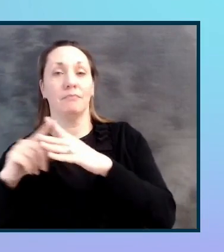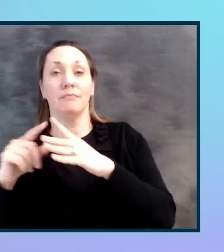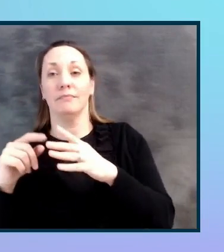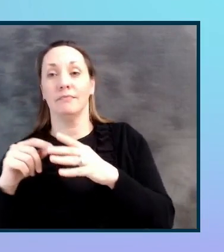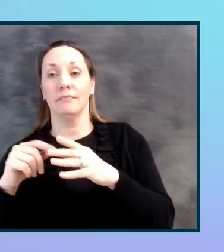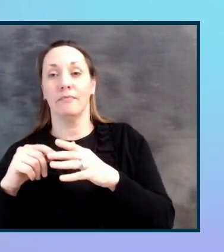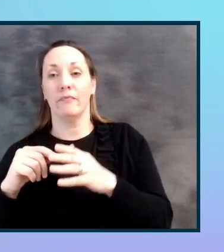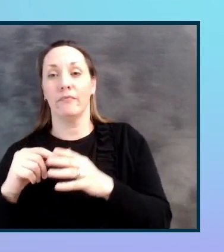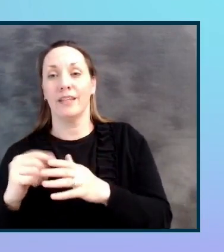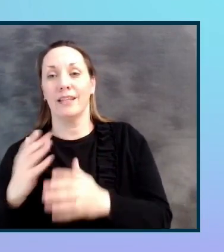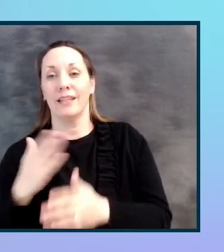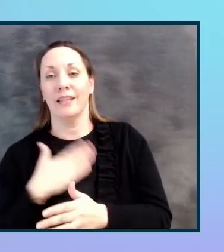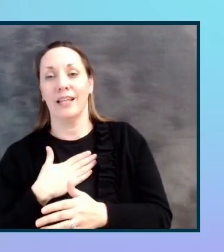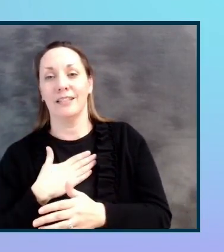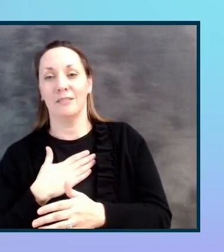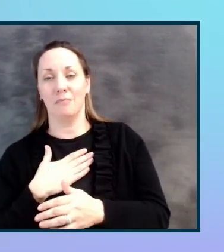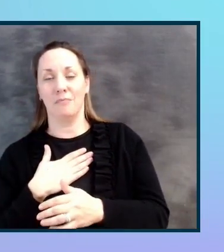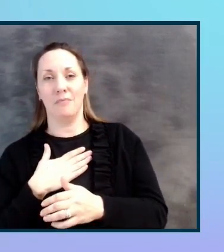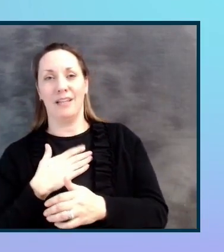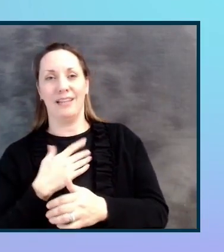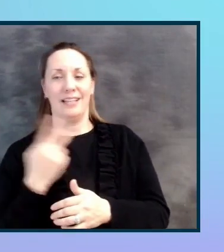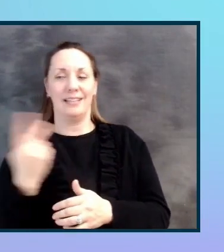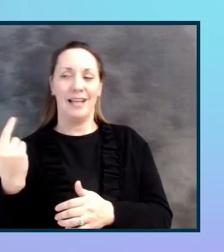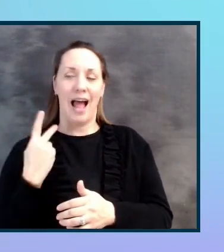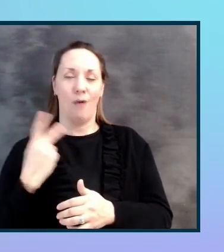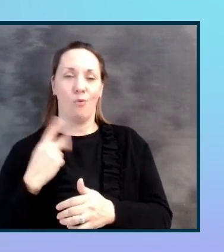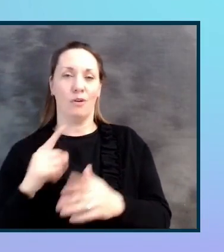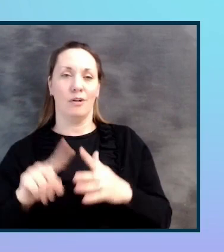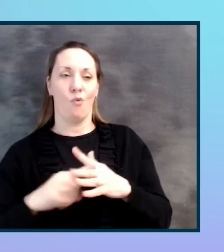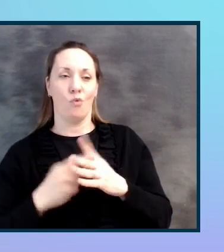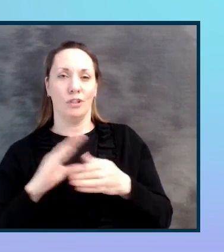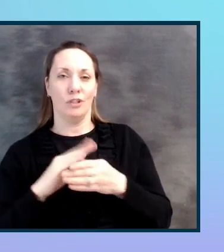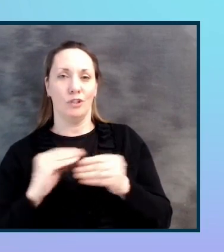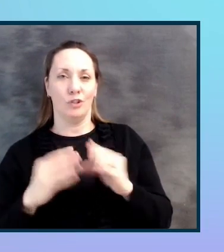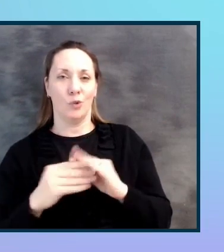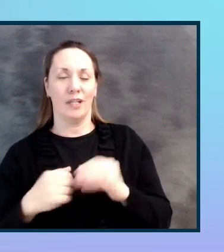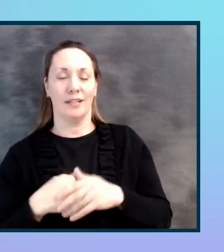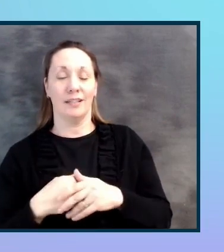This is like my origin story, your origin story, you're gonna like this one. This is also anonymous.